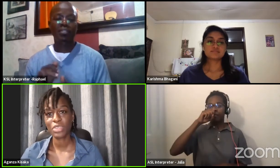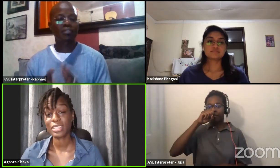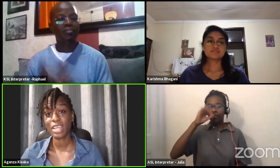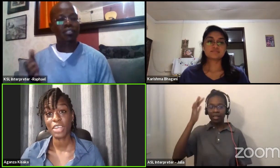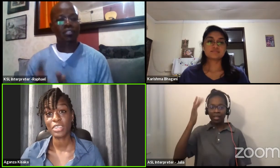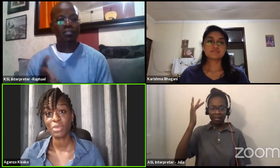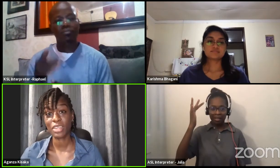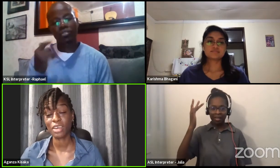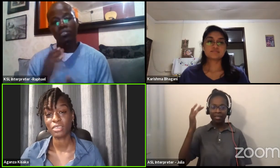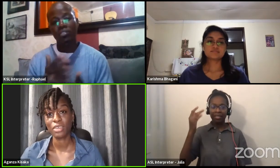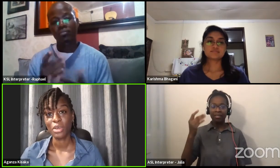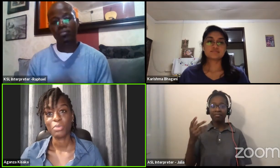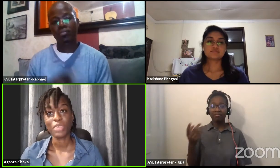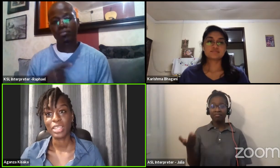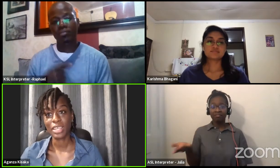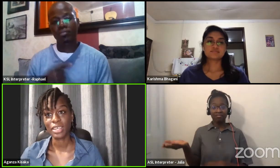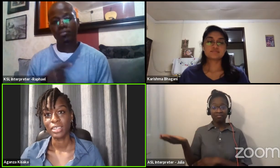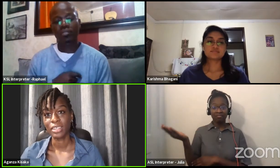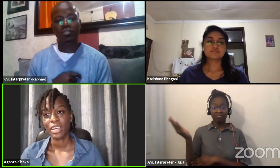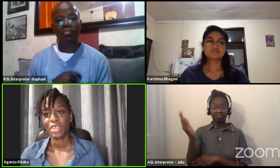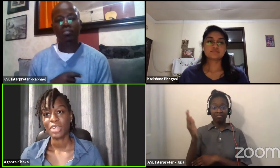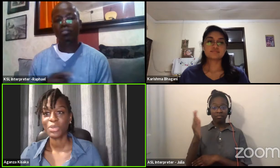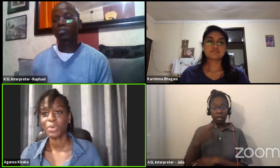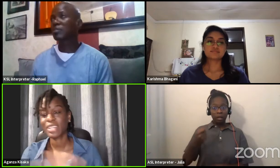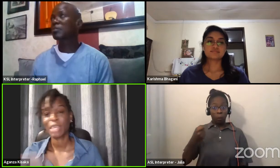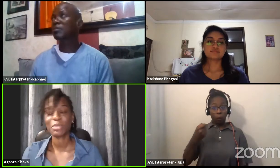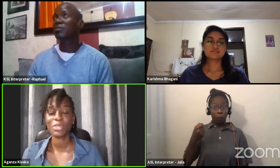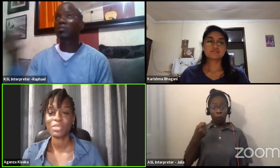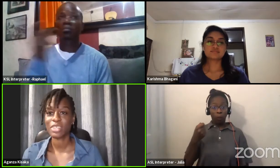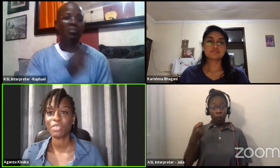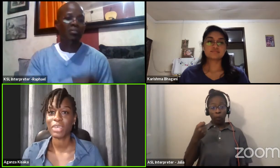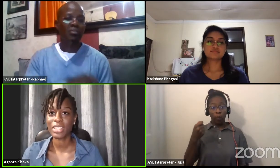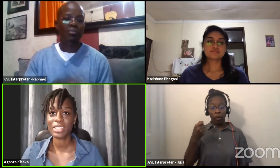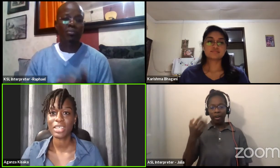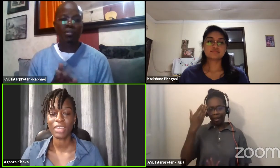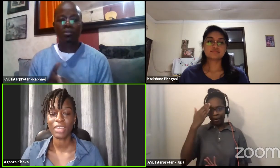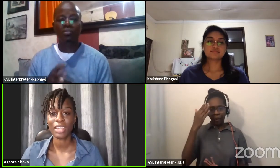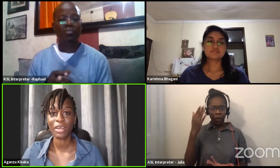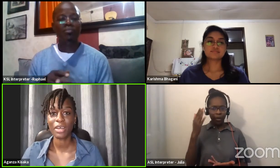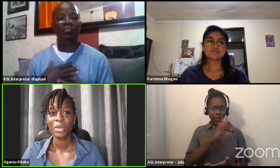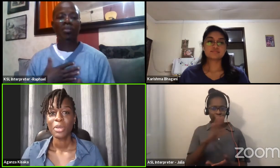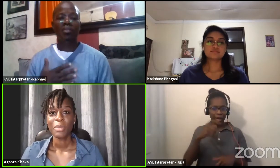the entire day without breathing. I don't know what time zones everyone is in right now